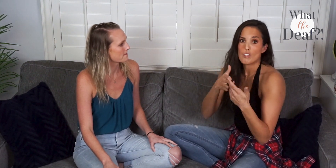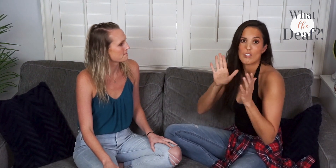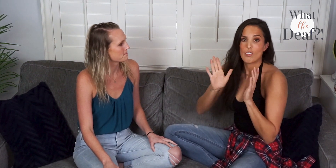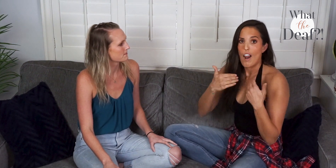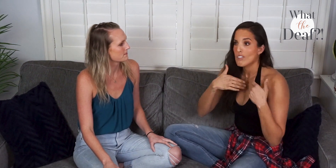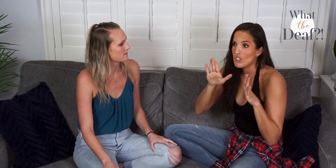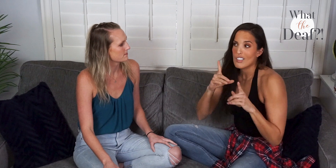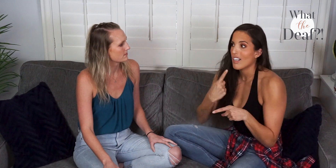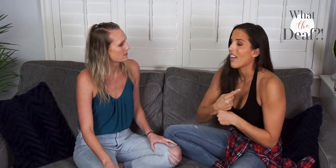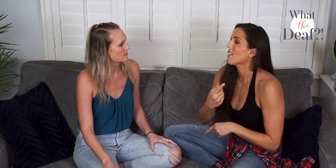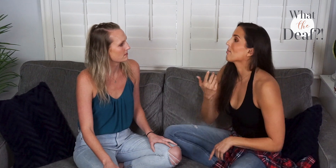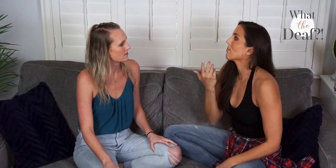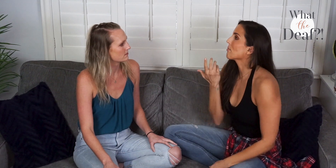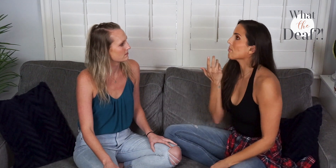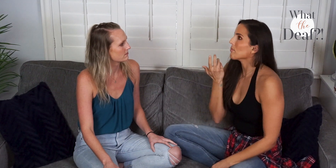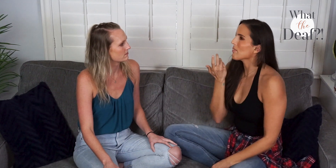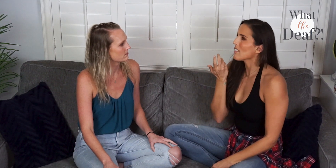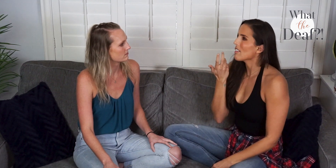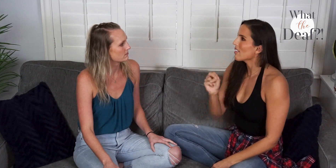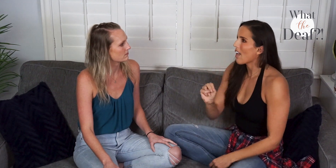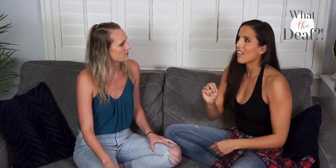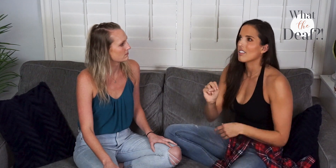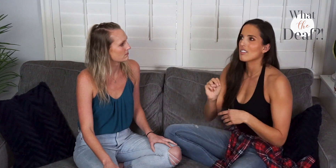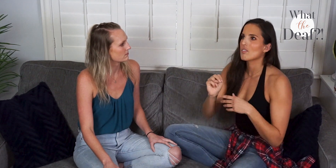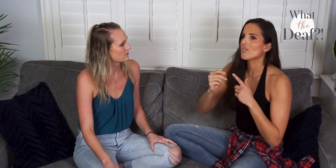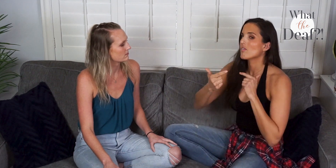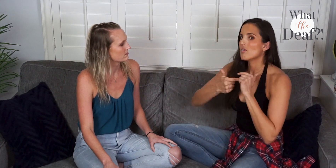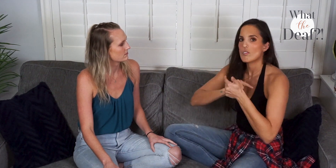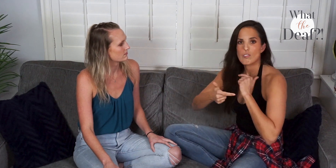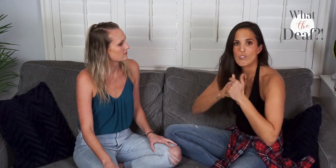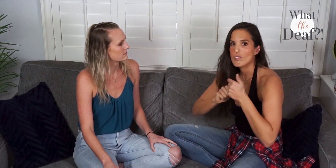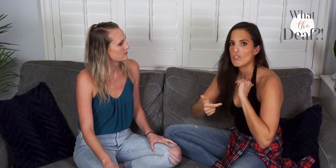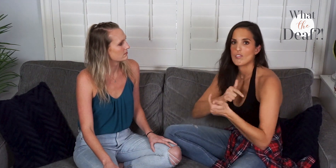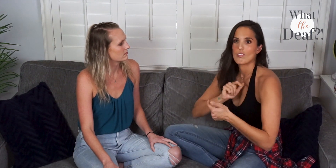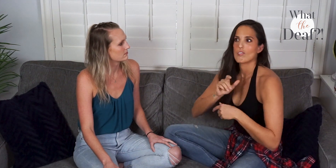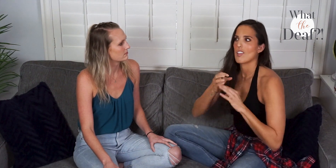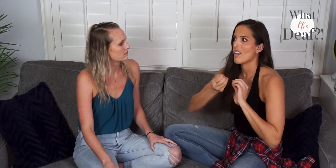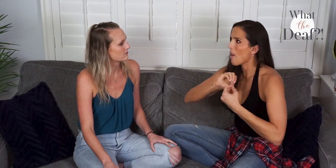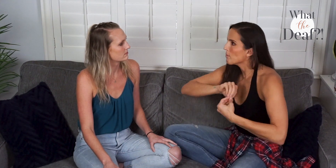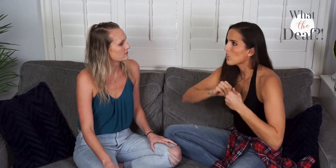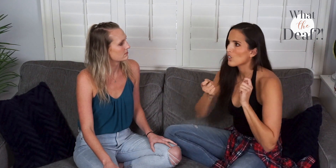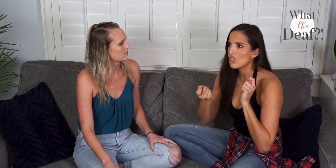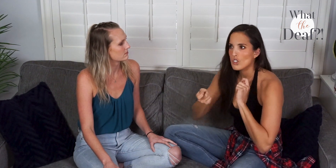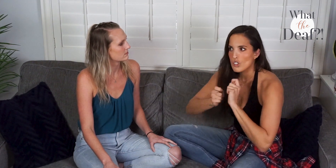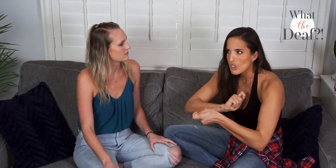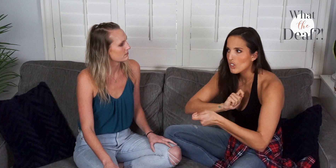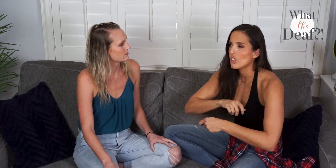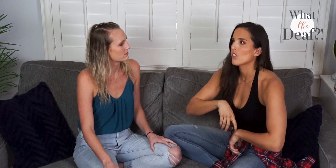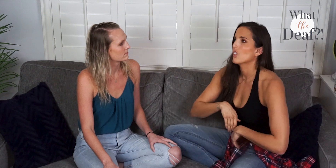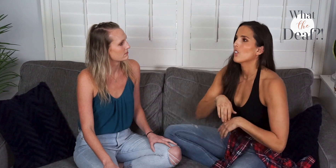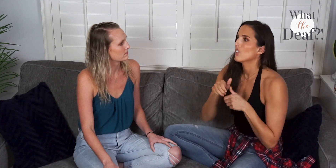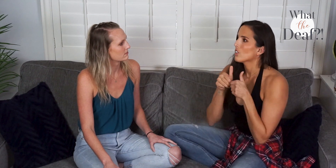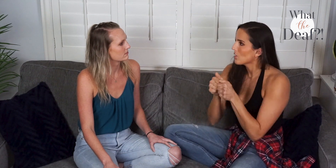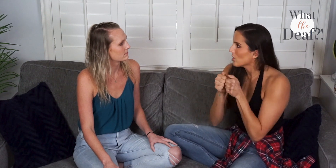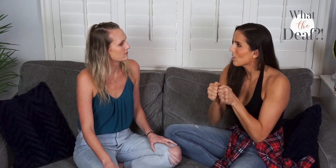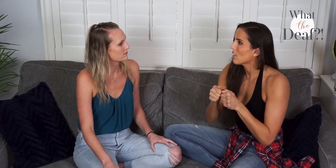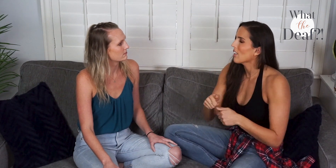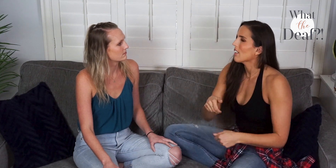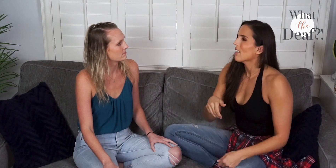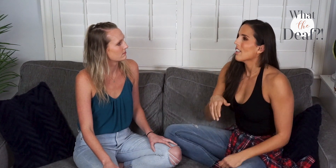in the morning and I said, "Okay, have a great day." And then we went back and forth a little bit, exchanged our numbers and started texting.